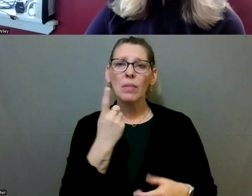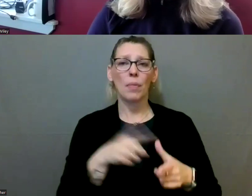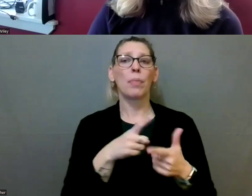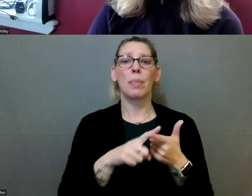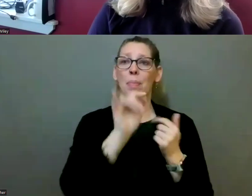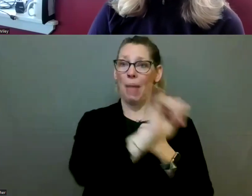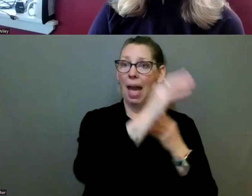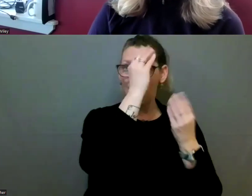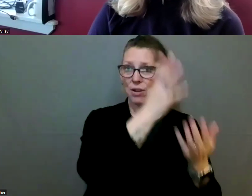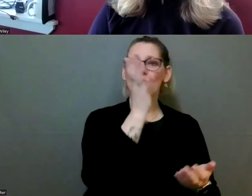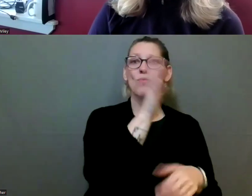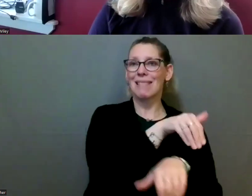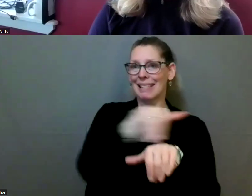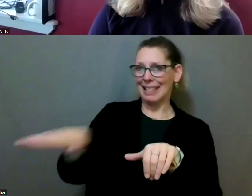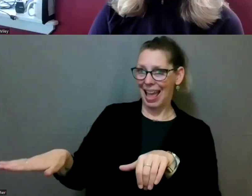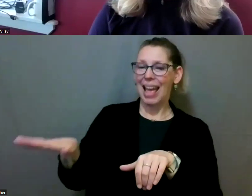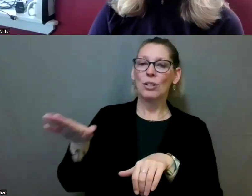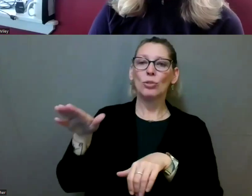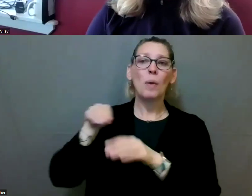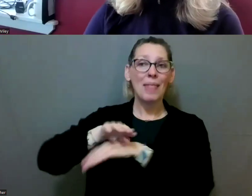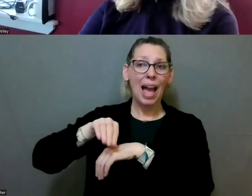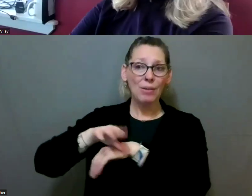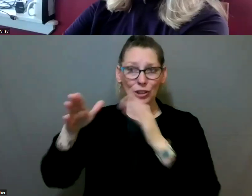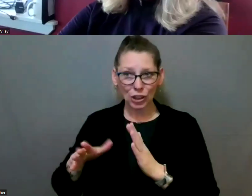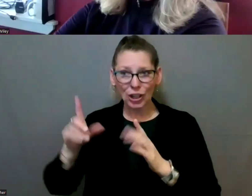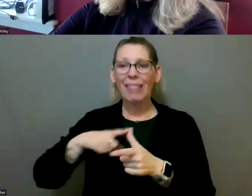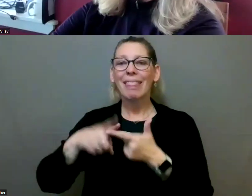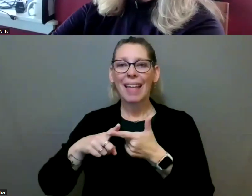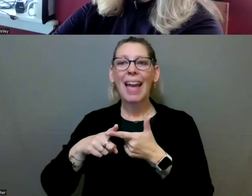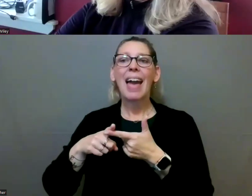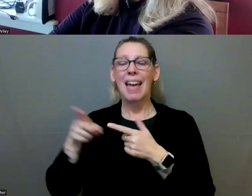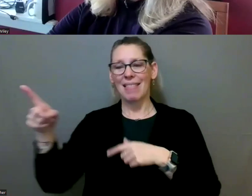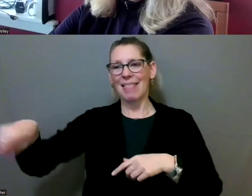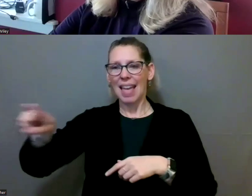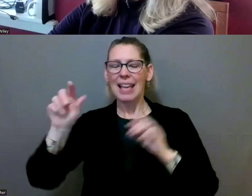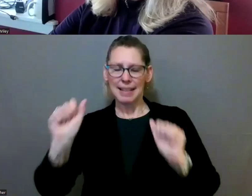gets sent to the counselors and again they kind of have a gauge of hey this is